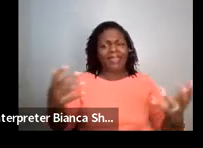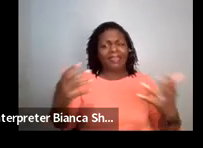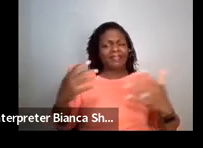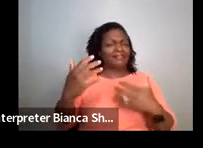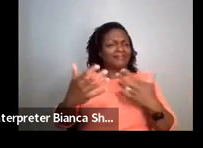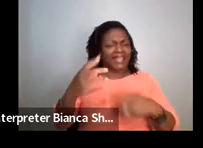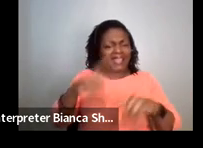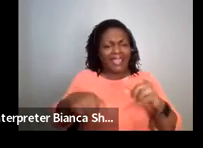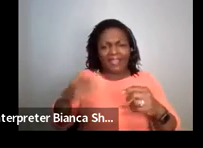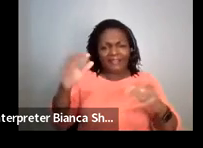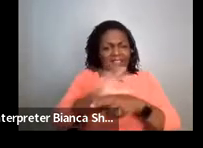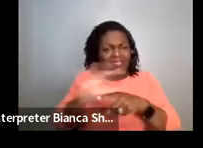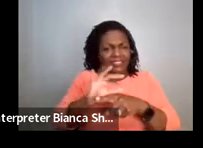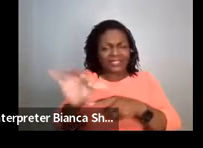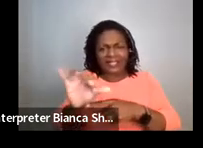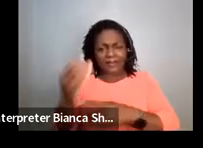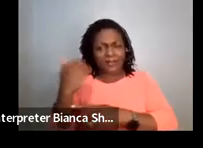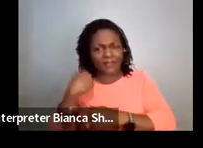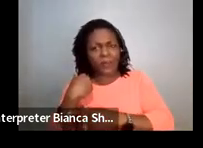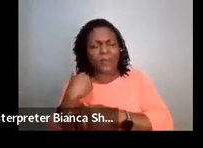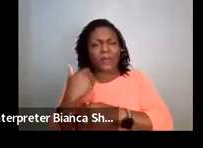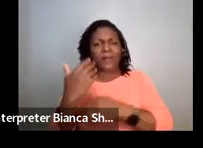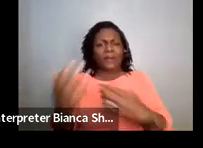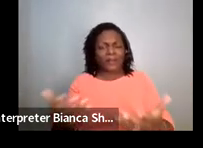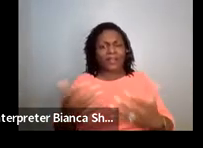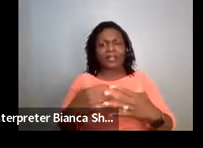So Is there such a thing as normal aging, you know?